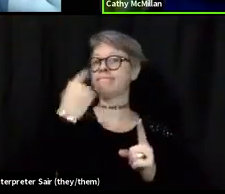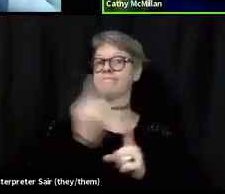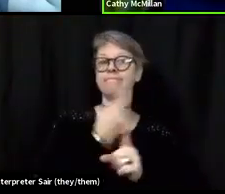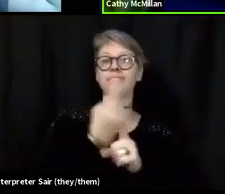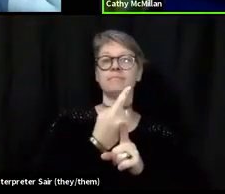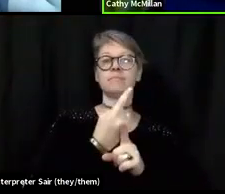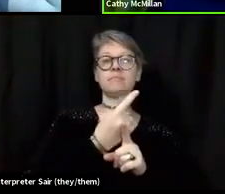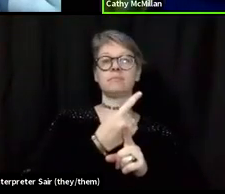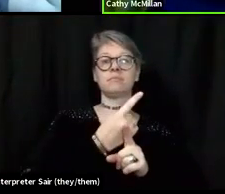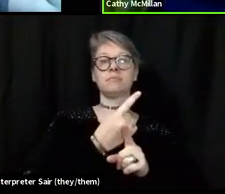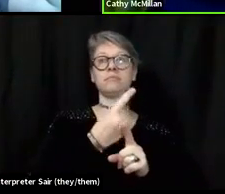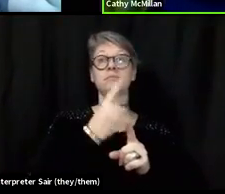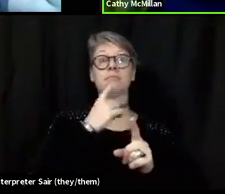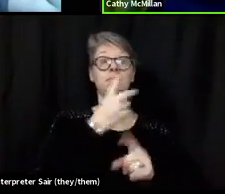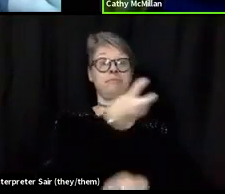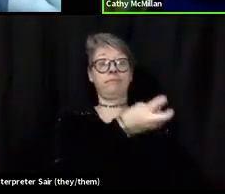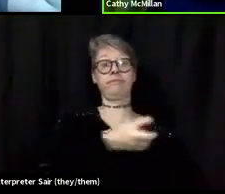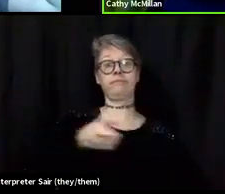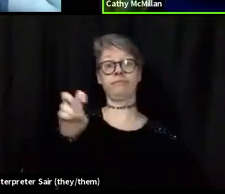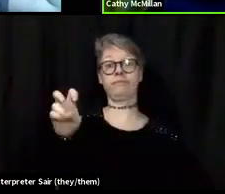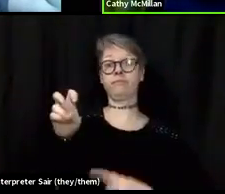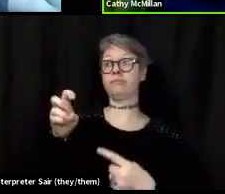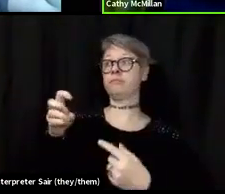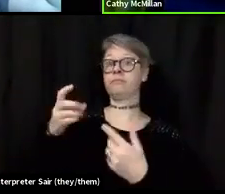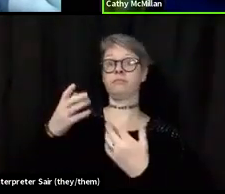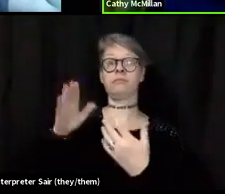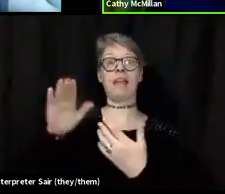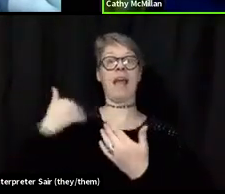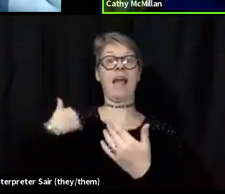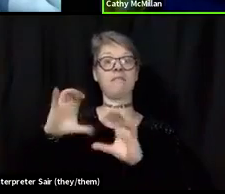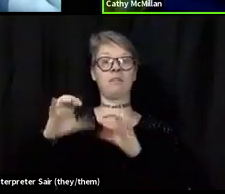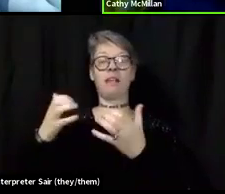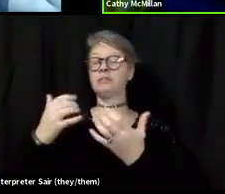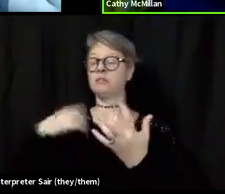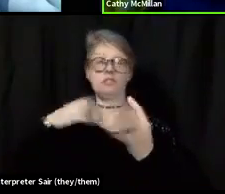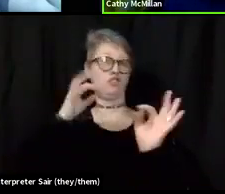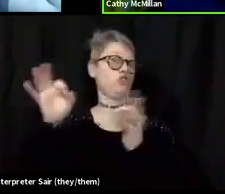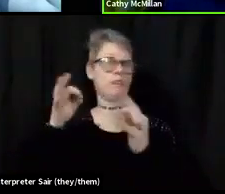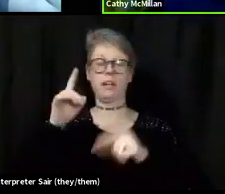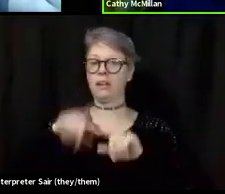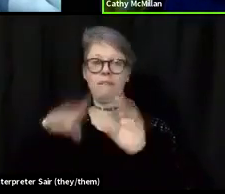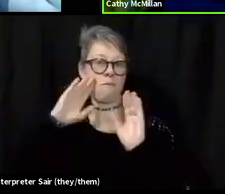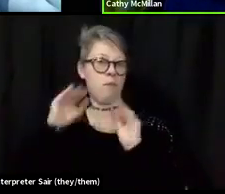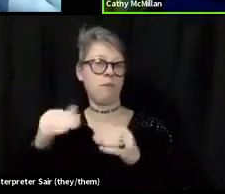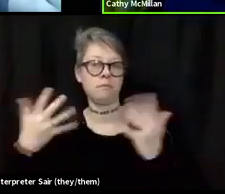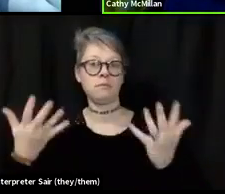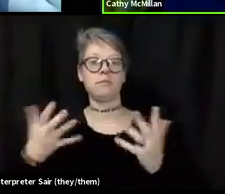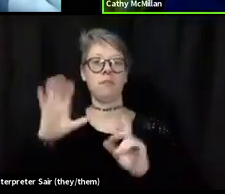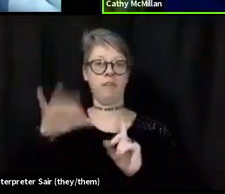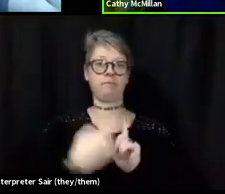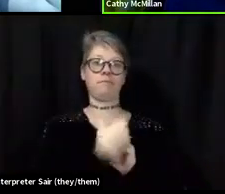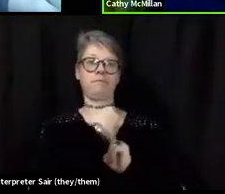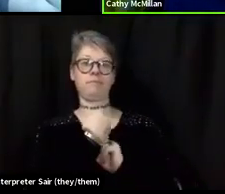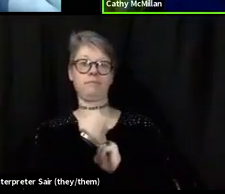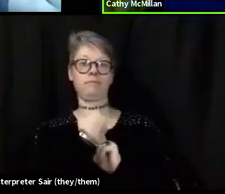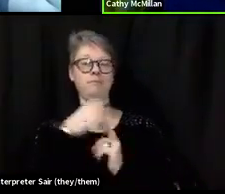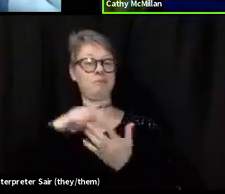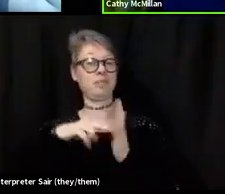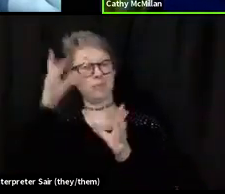did. They might go to, you know might go to, you know, to there. reading reading lesson and lesson and be distracted.